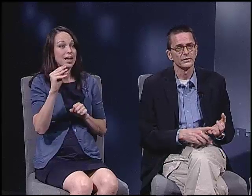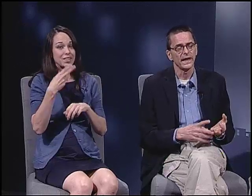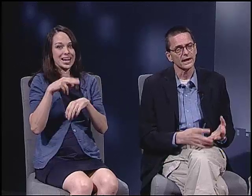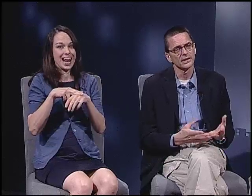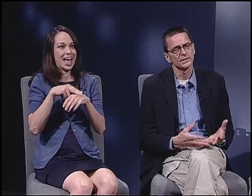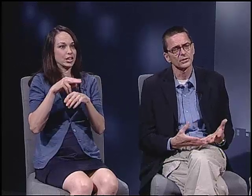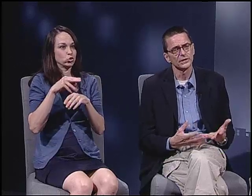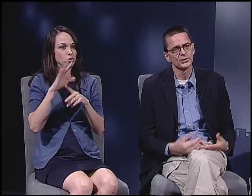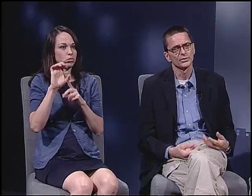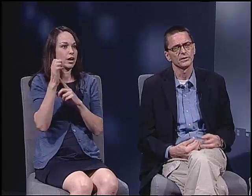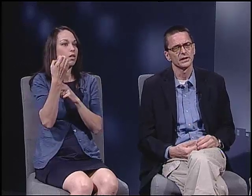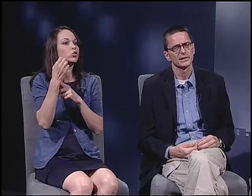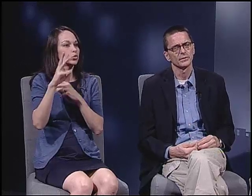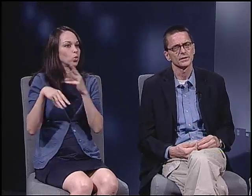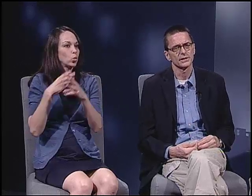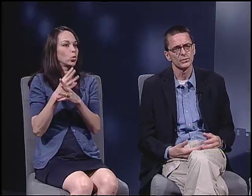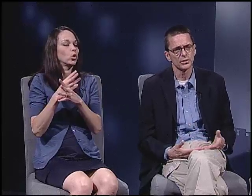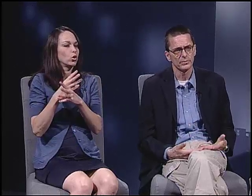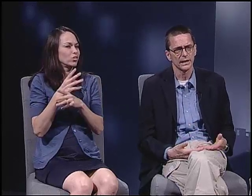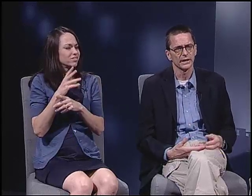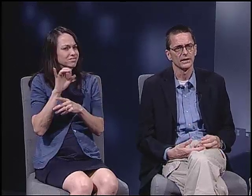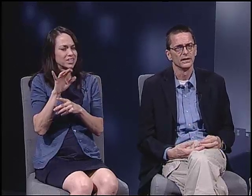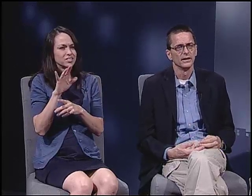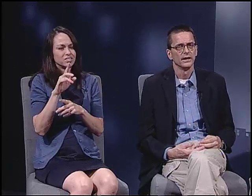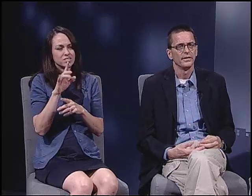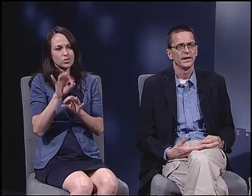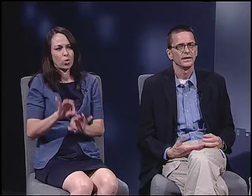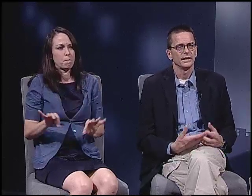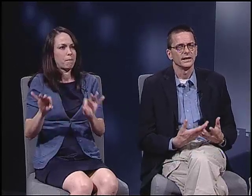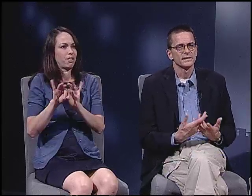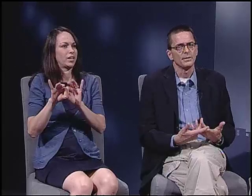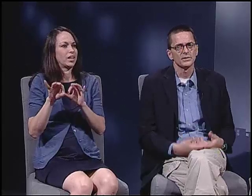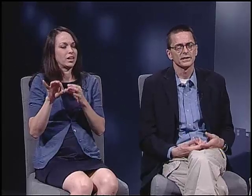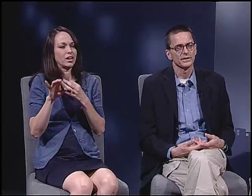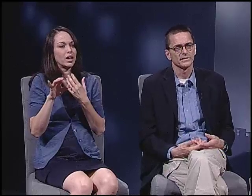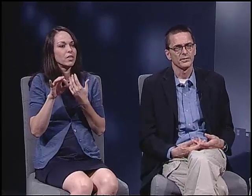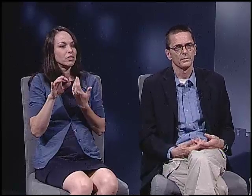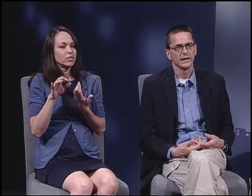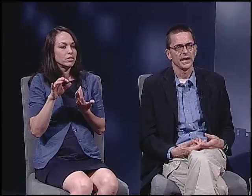The ecological issues we face now are so compelling that it's almost as if everybody has